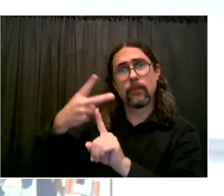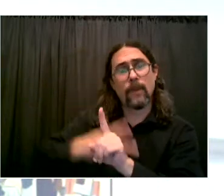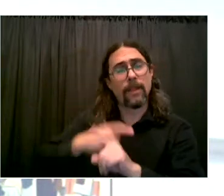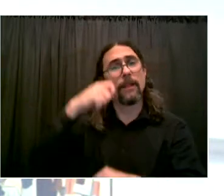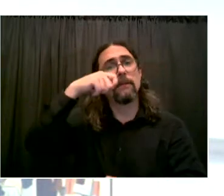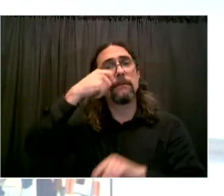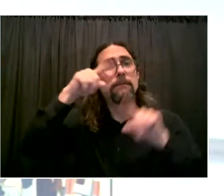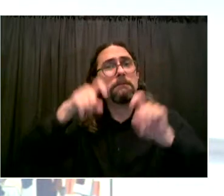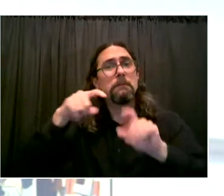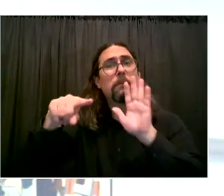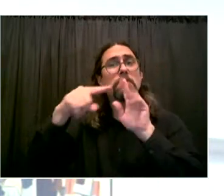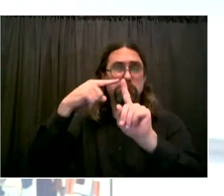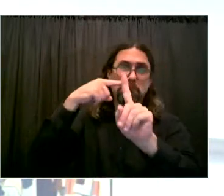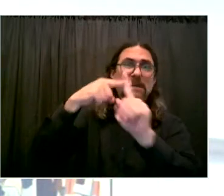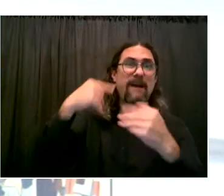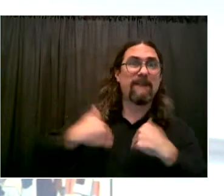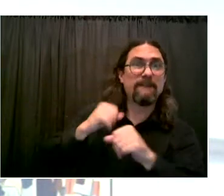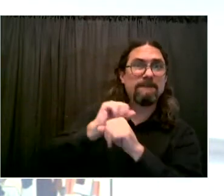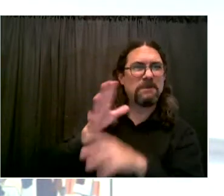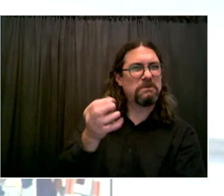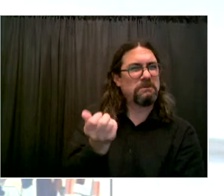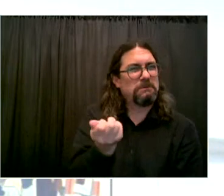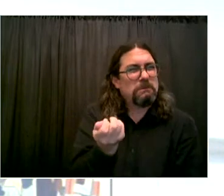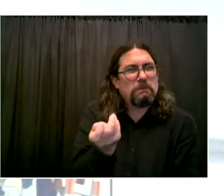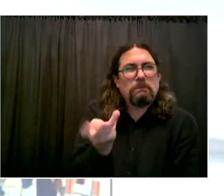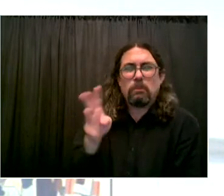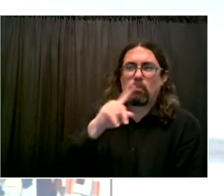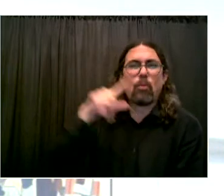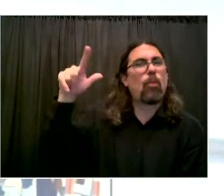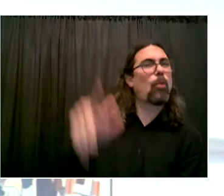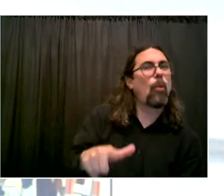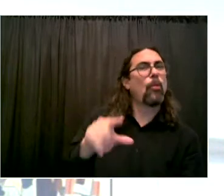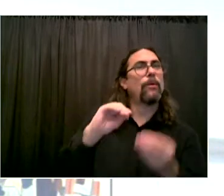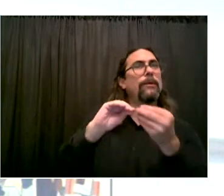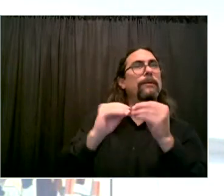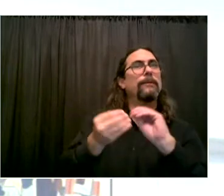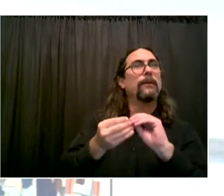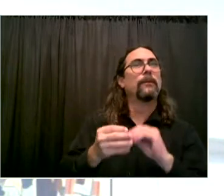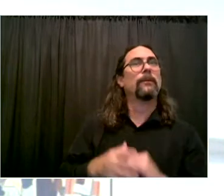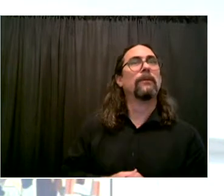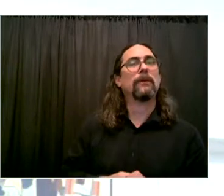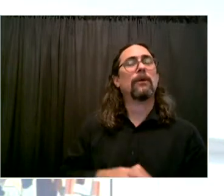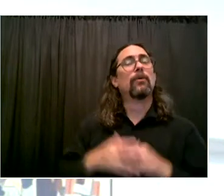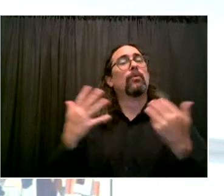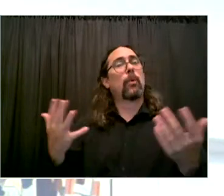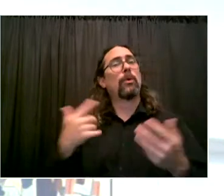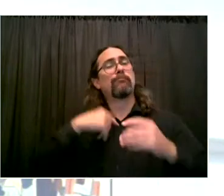HAS CONTINUED THROUGH THE SUMMER AS WELL. LOOKING AHEAD TO THE FALL WE DO